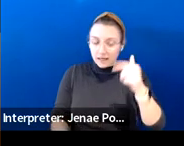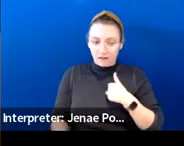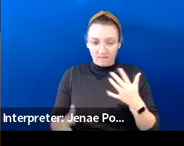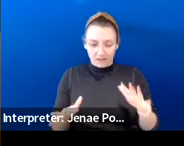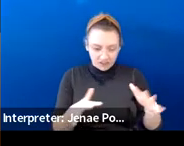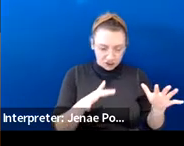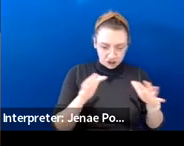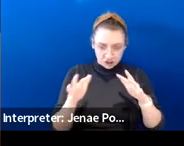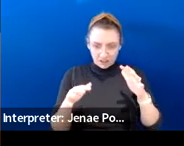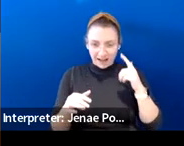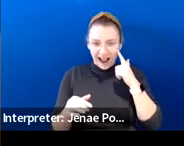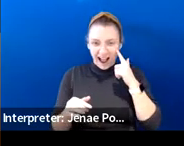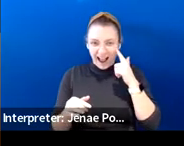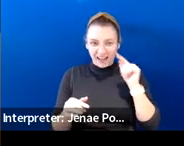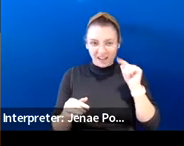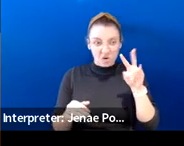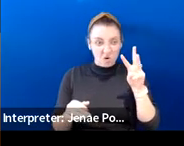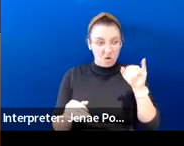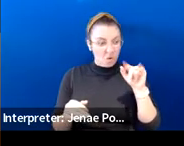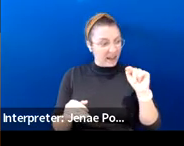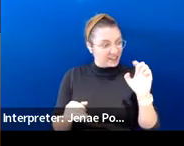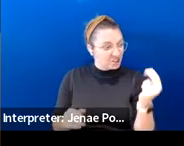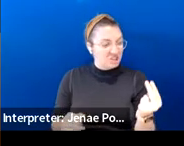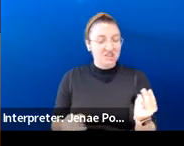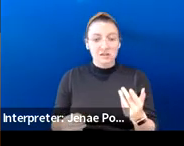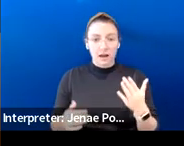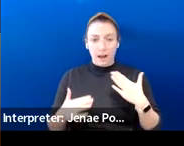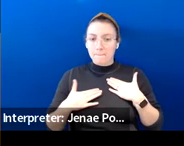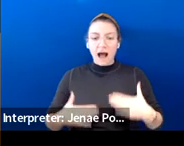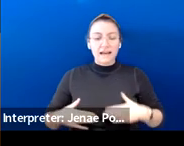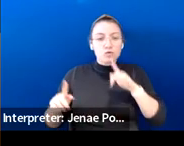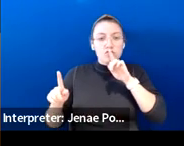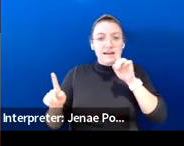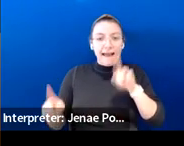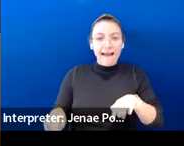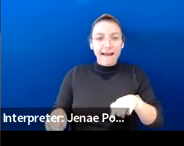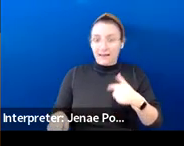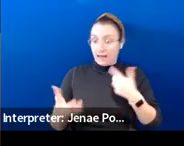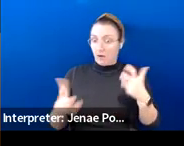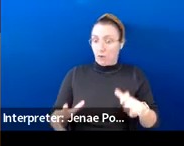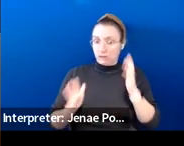I was twitching or, you know, your body was reacting in a way that you didn't want it to and just felt suitable.